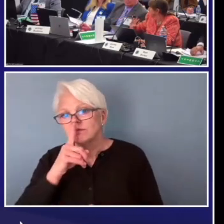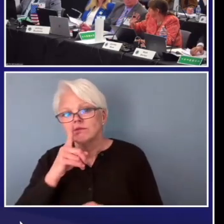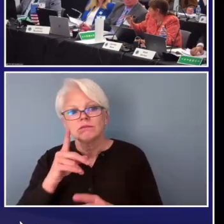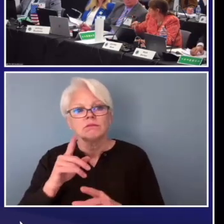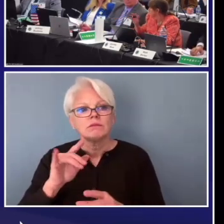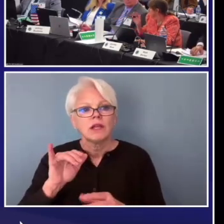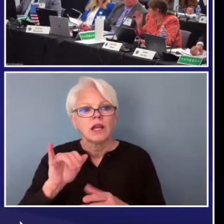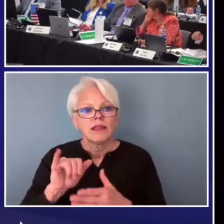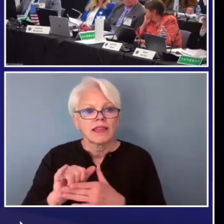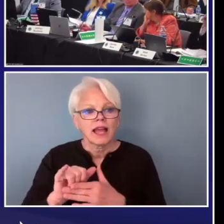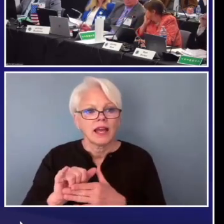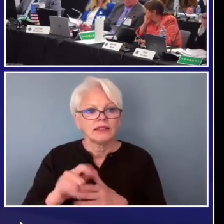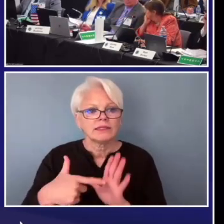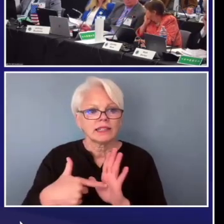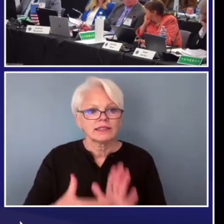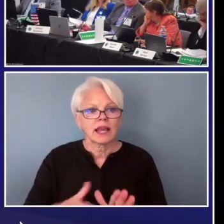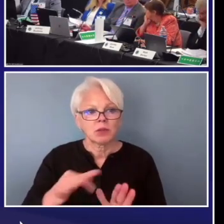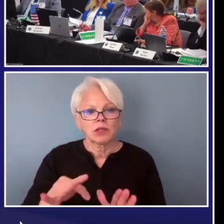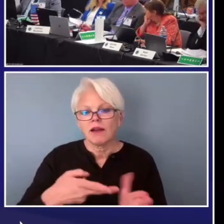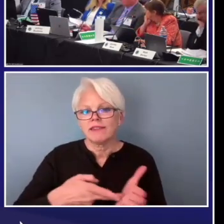an example of the integrity of title 4 situation?